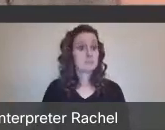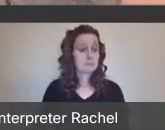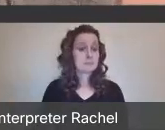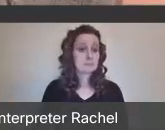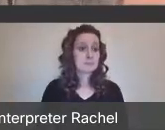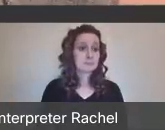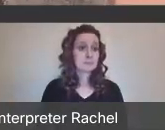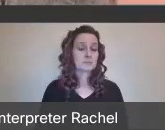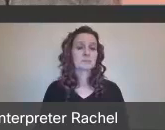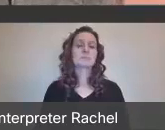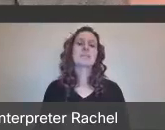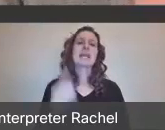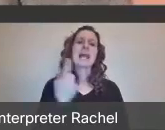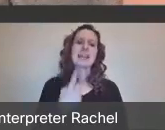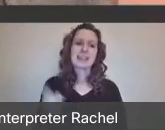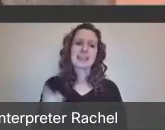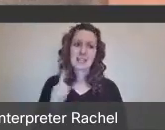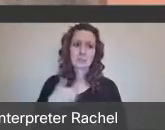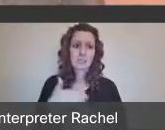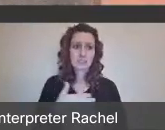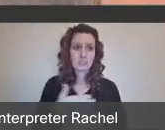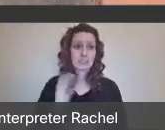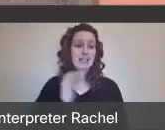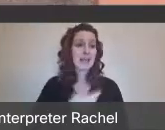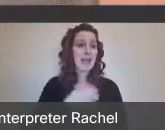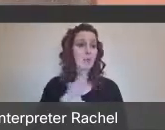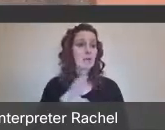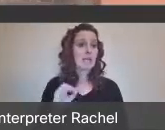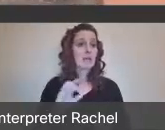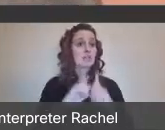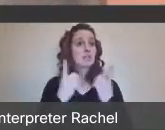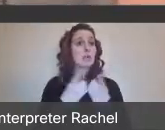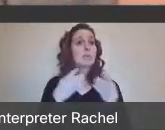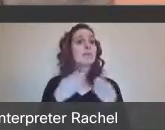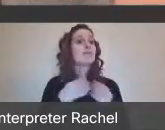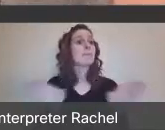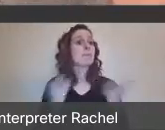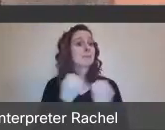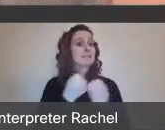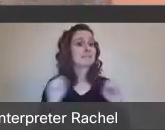Last week, I shared that our County Department of Public Safety, under the direction of Dr. Al Wang,